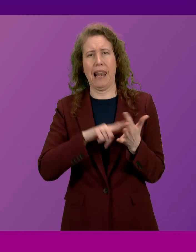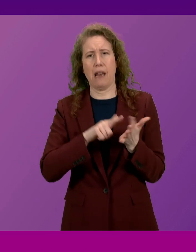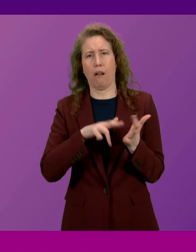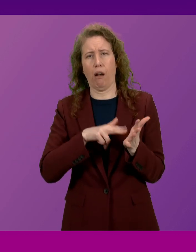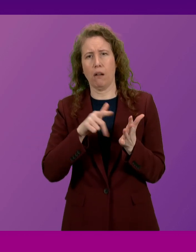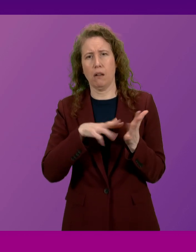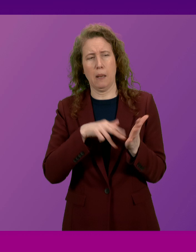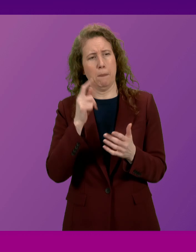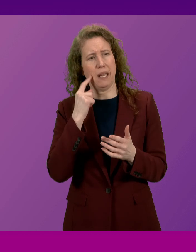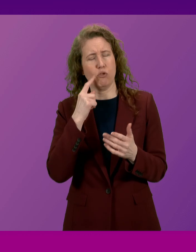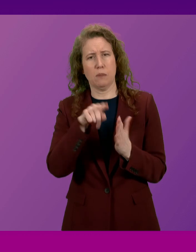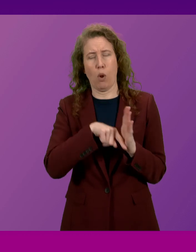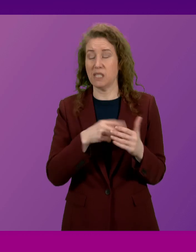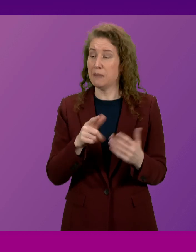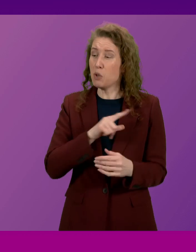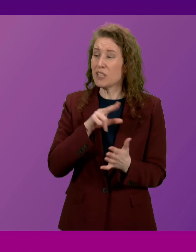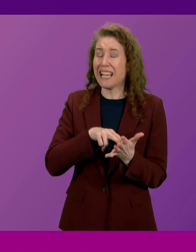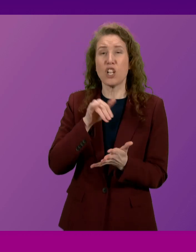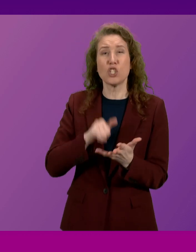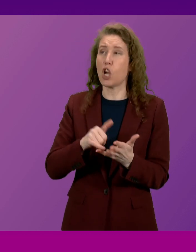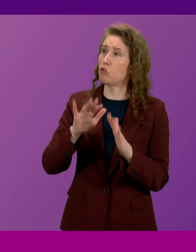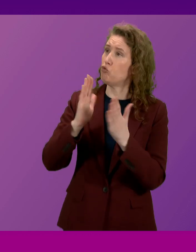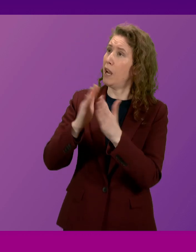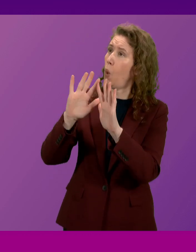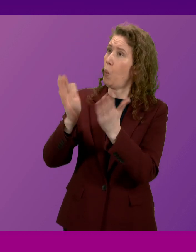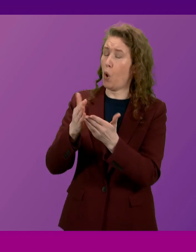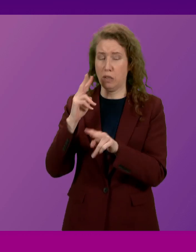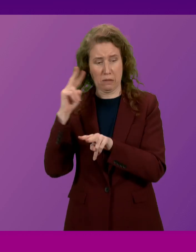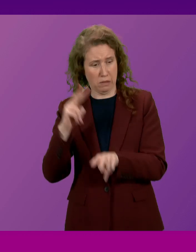It is because of Nicola Sturgeon that people in the real world have never felt more disconnected